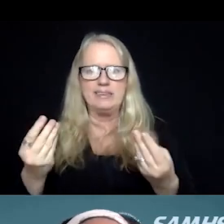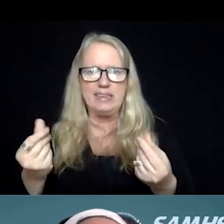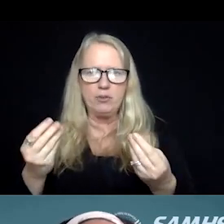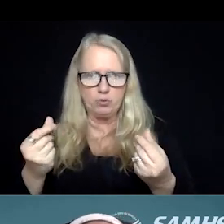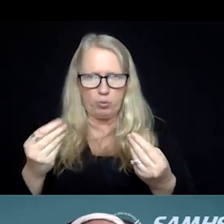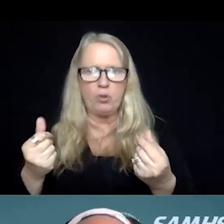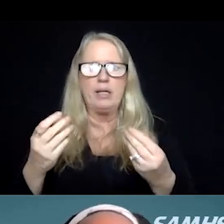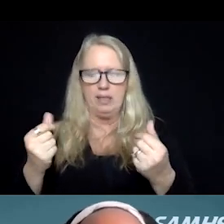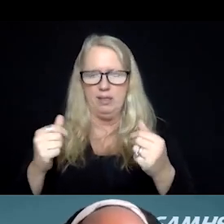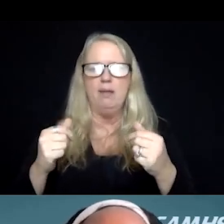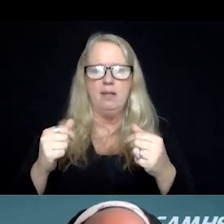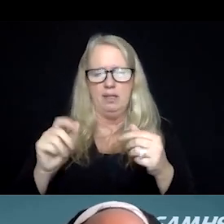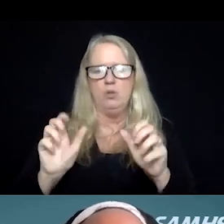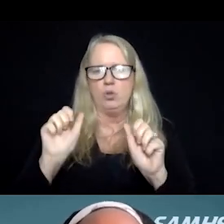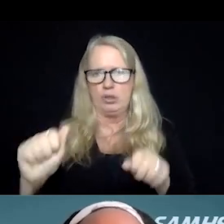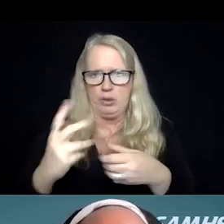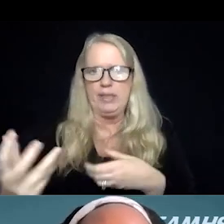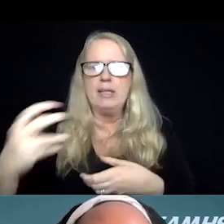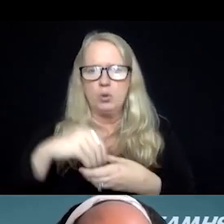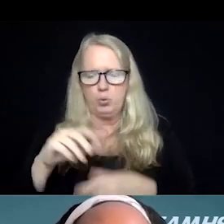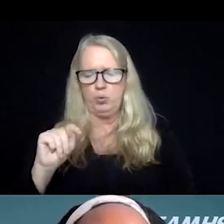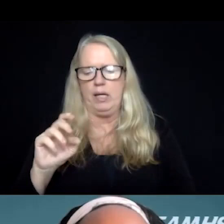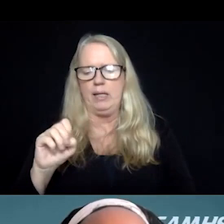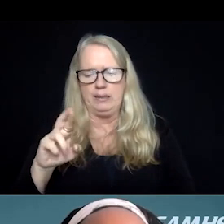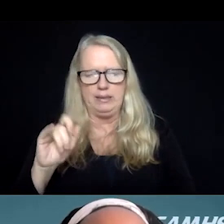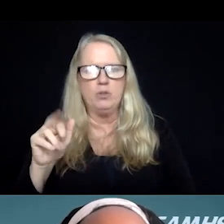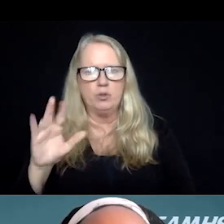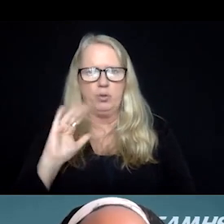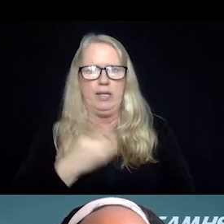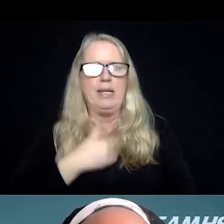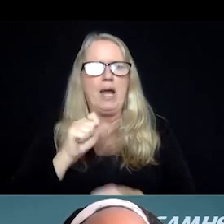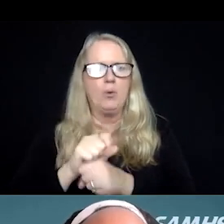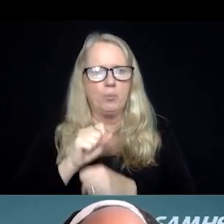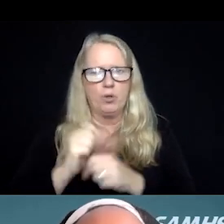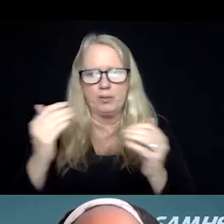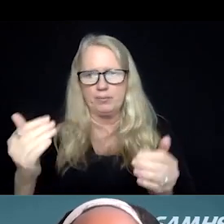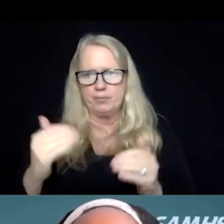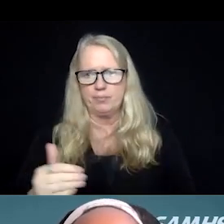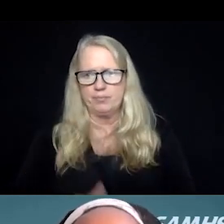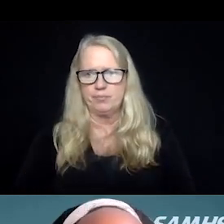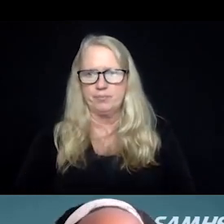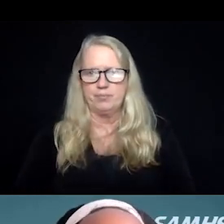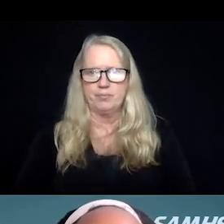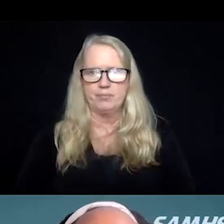ARE ABLE TO INCLUDE A TERRITORY IN OUR WORK.